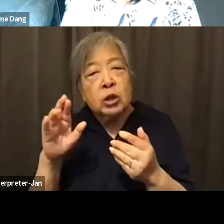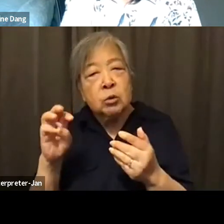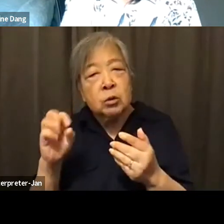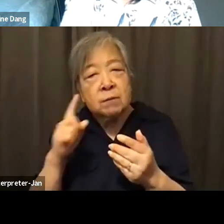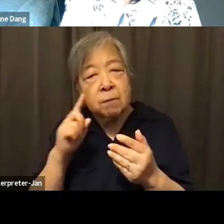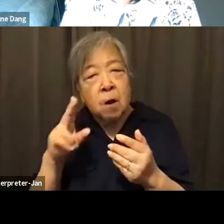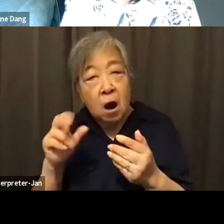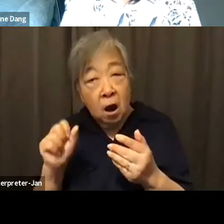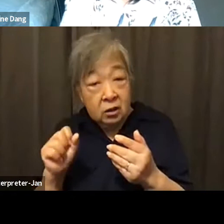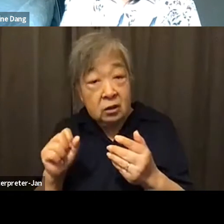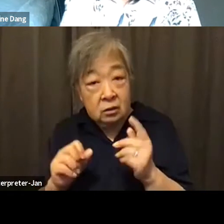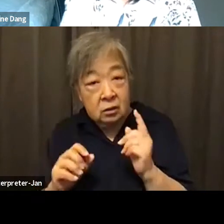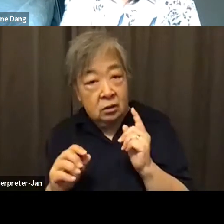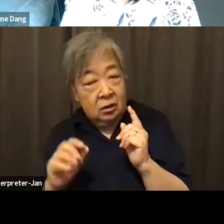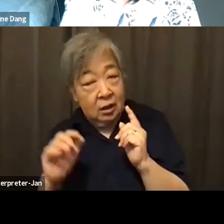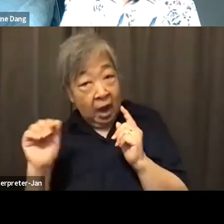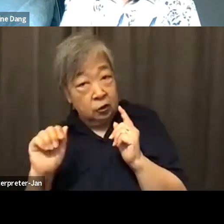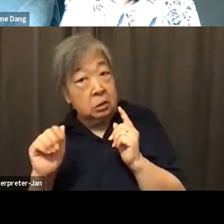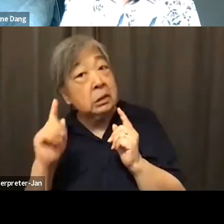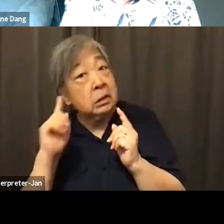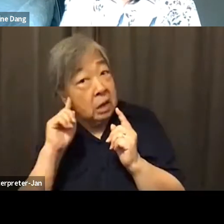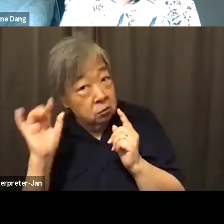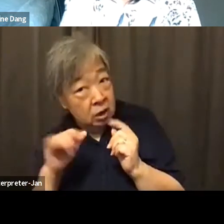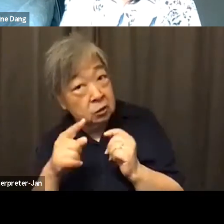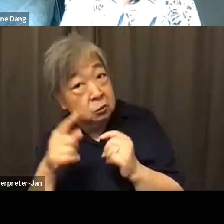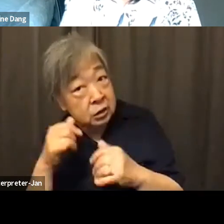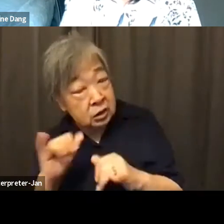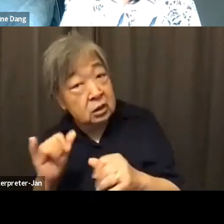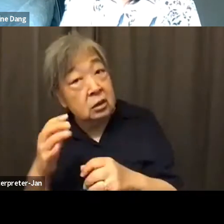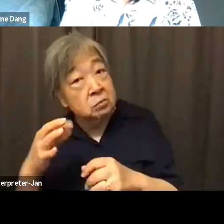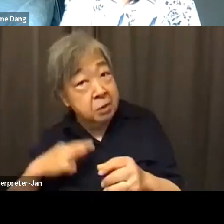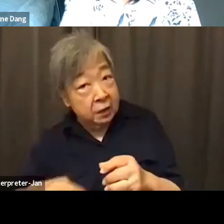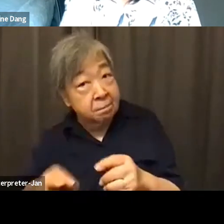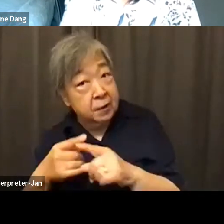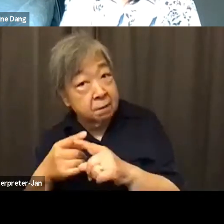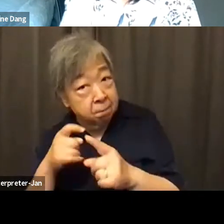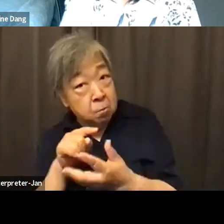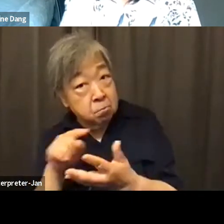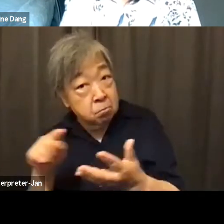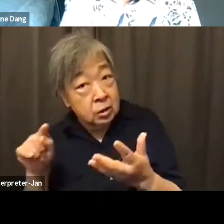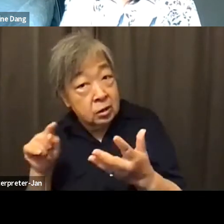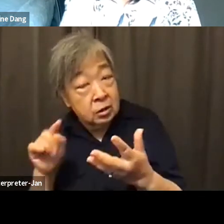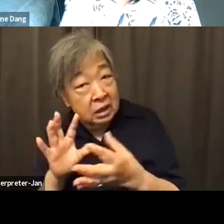It sounds like you're still getting so much out of those connections, so I'm really glad